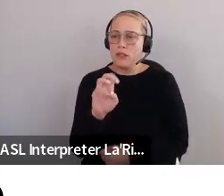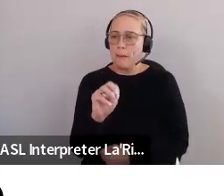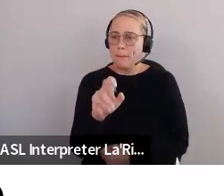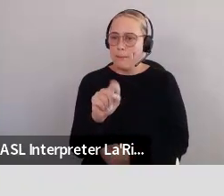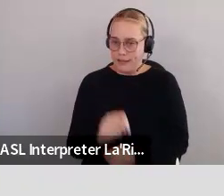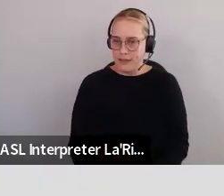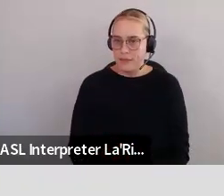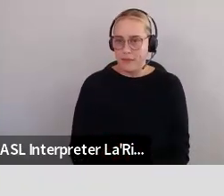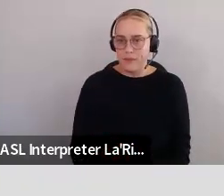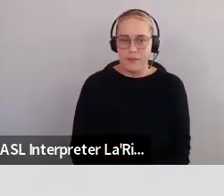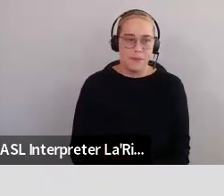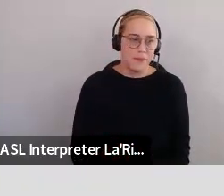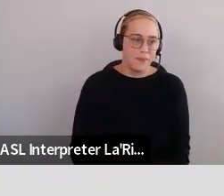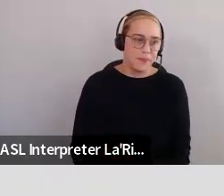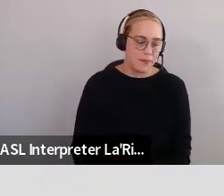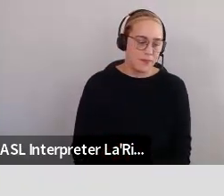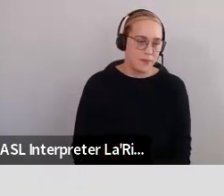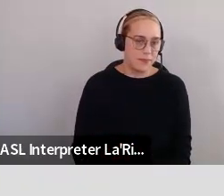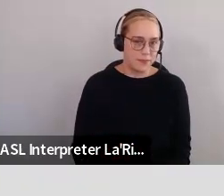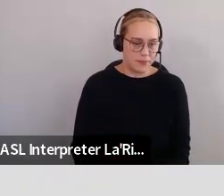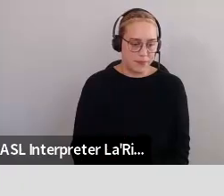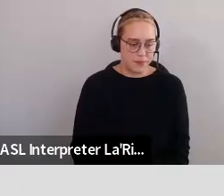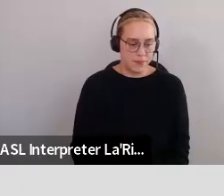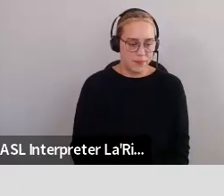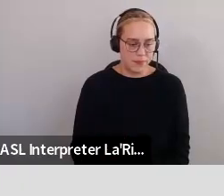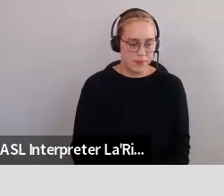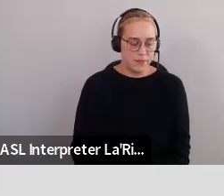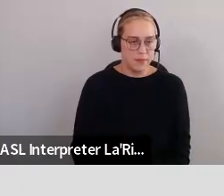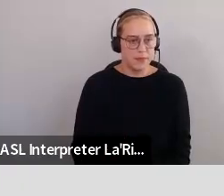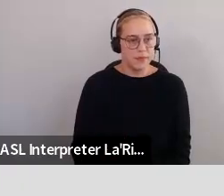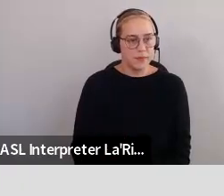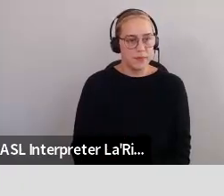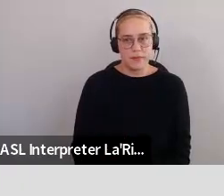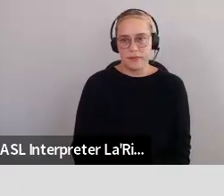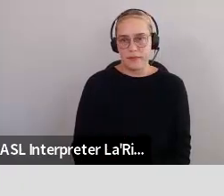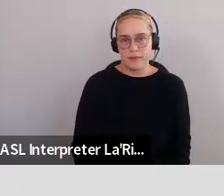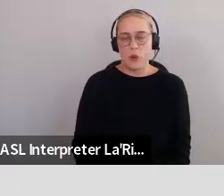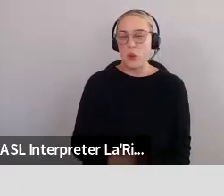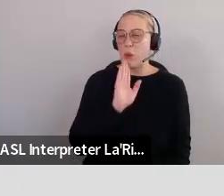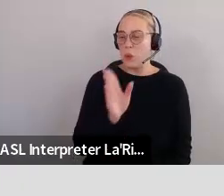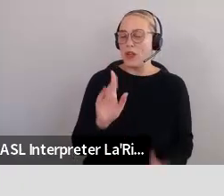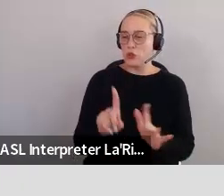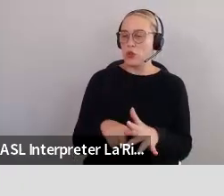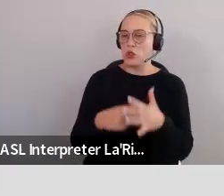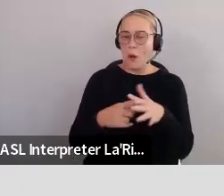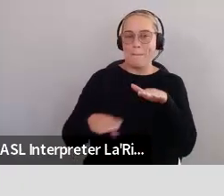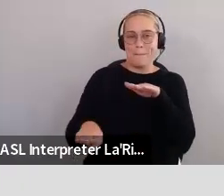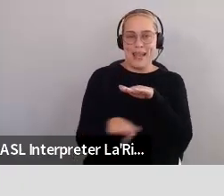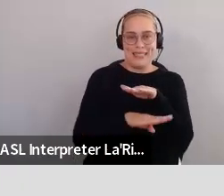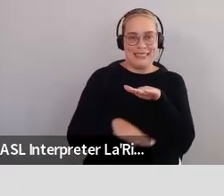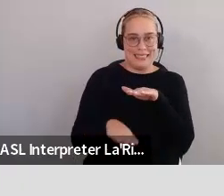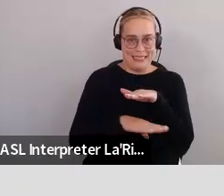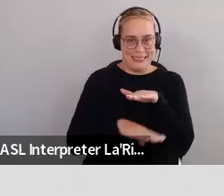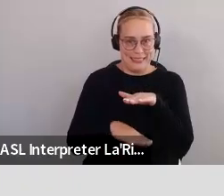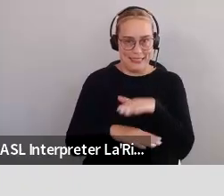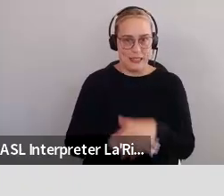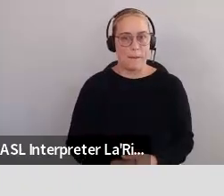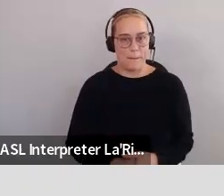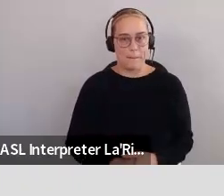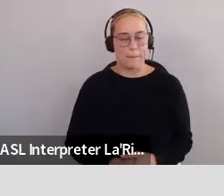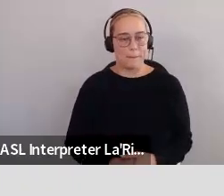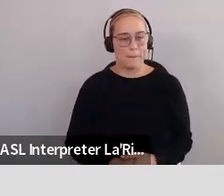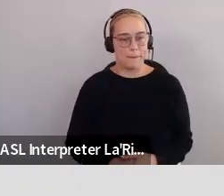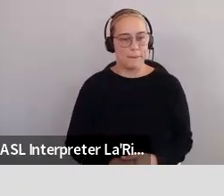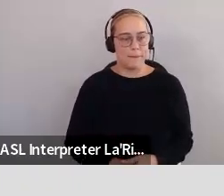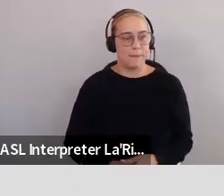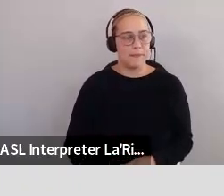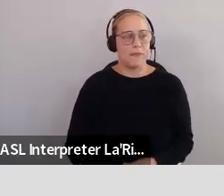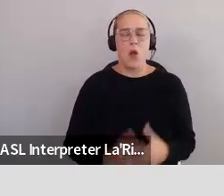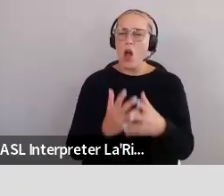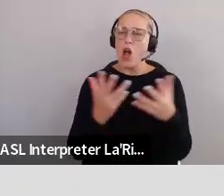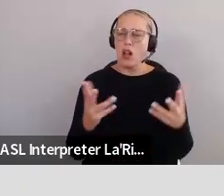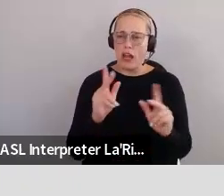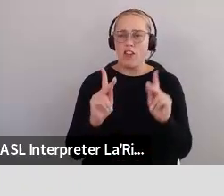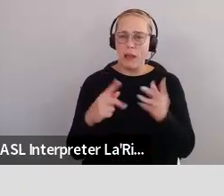enforcement.